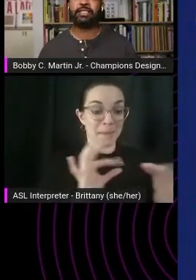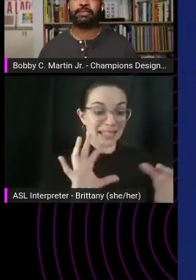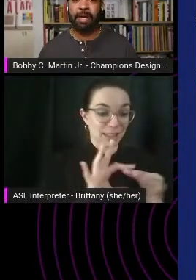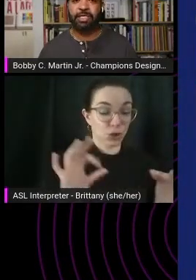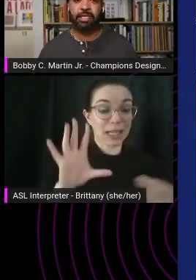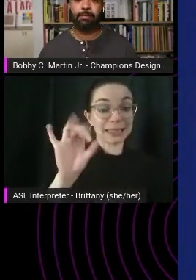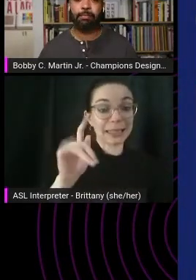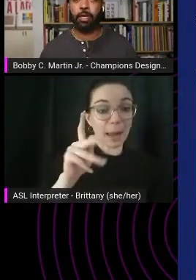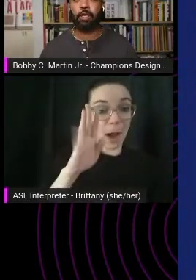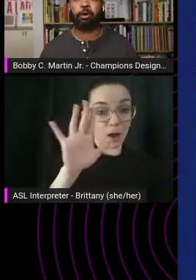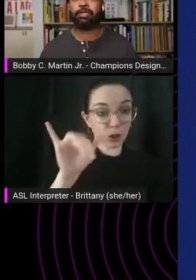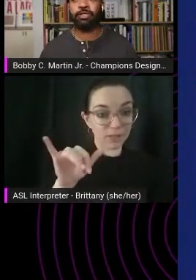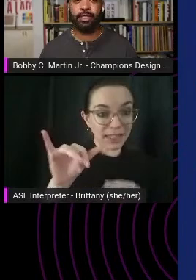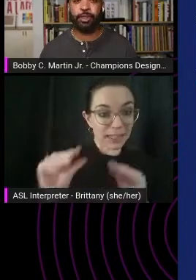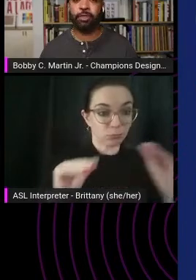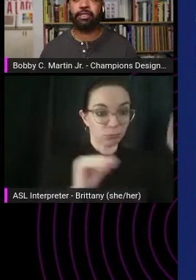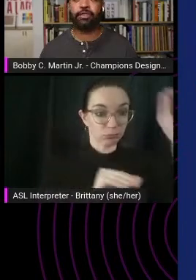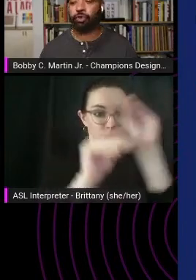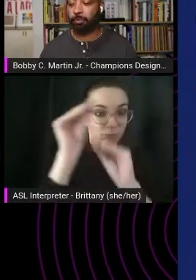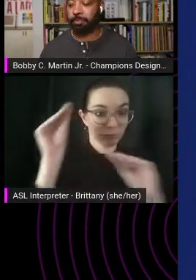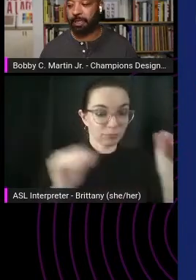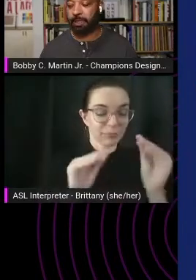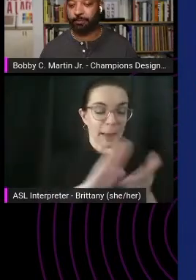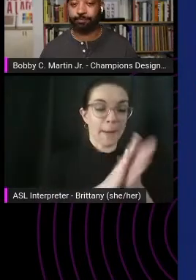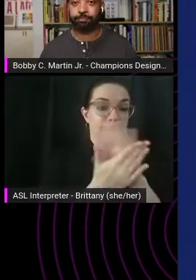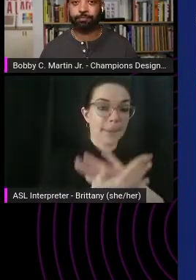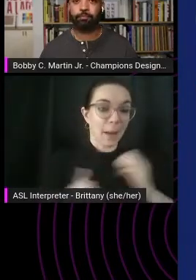especially important across digital and social media.